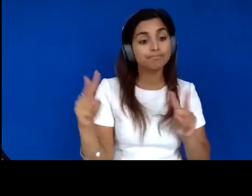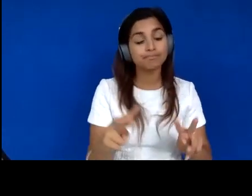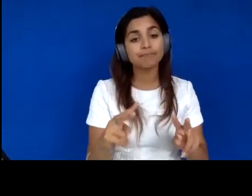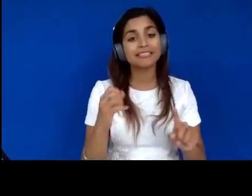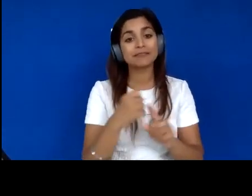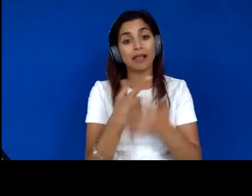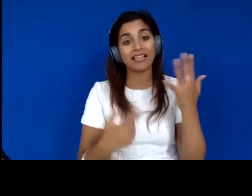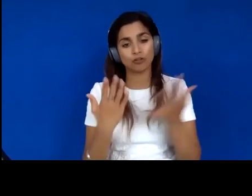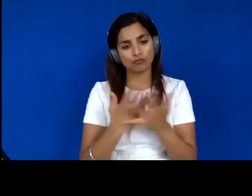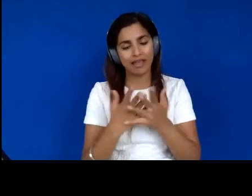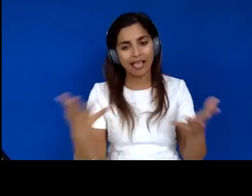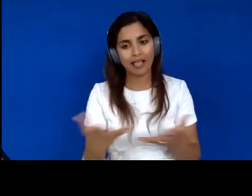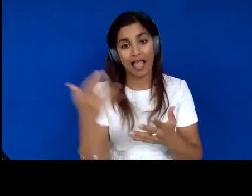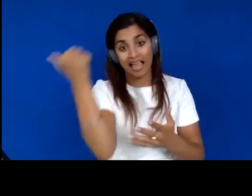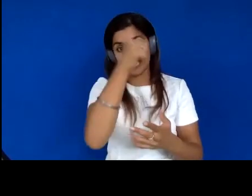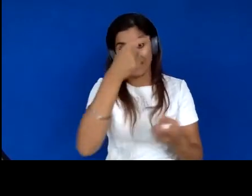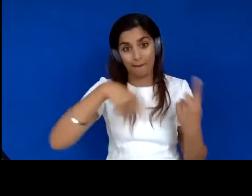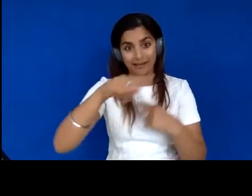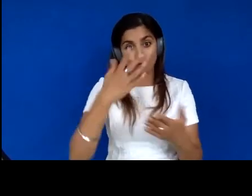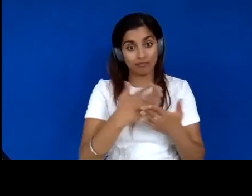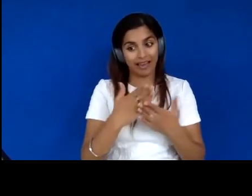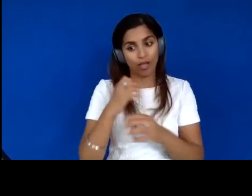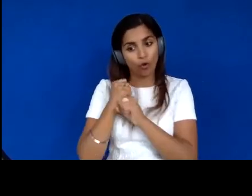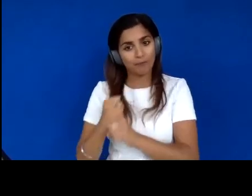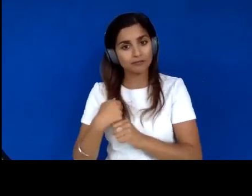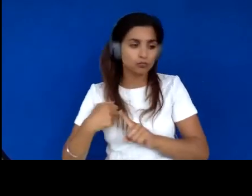bhopali survivors can slip into patterns that prevent us from listening to them